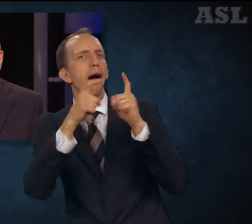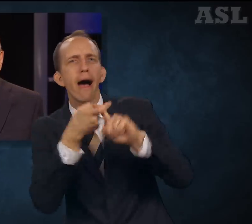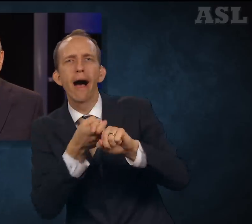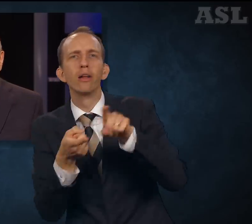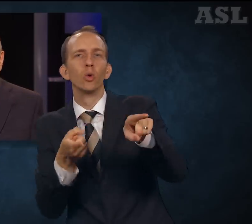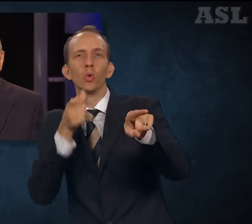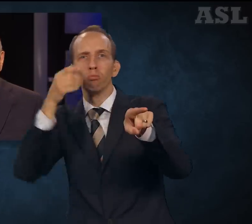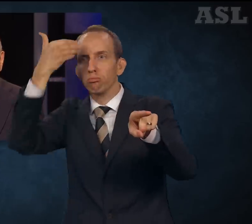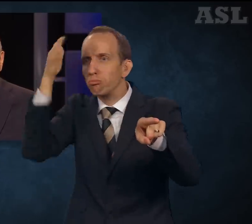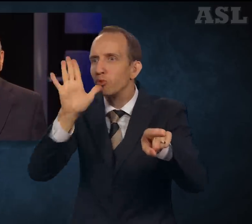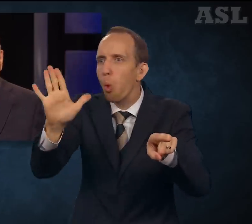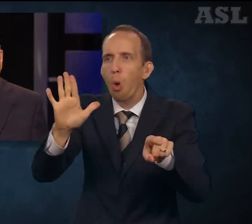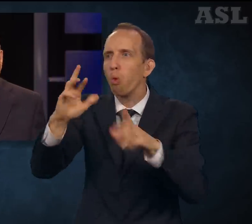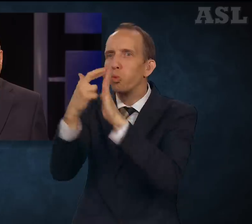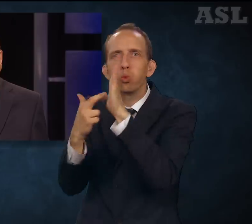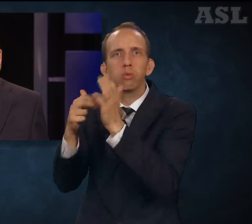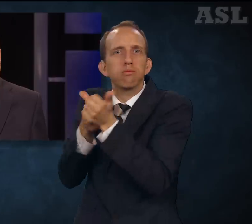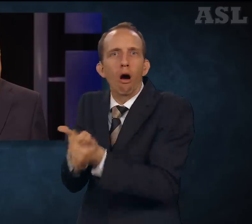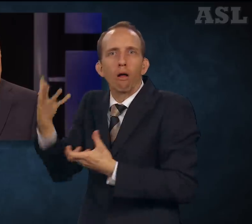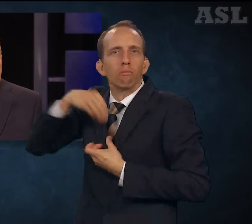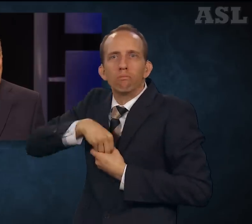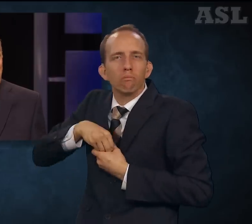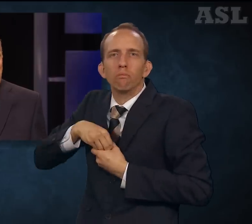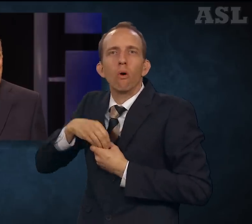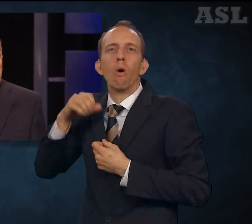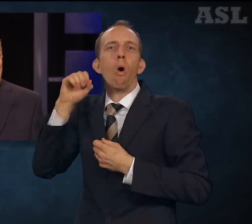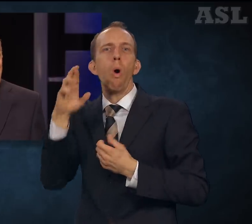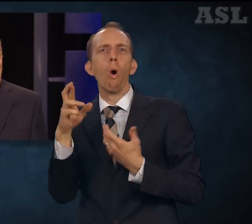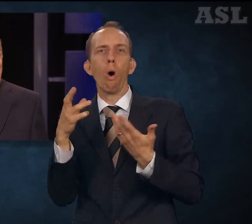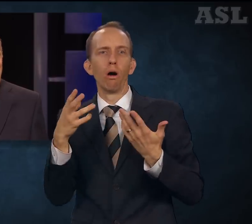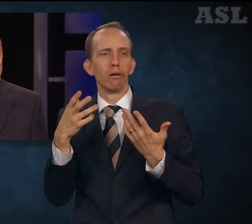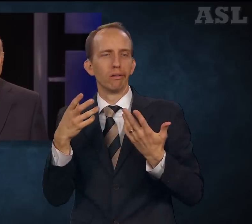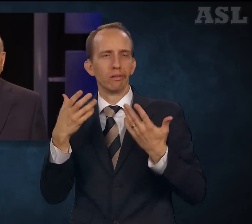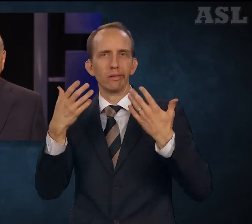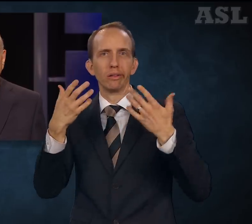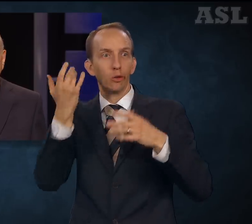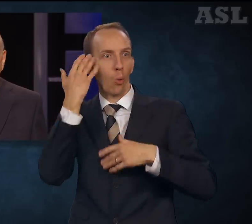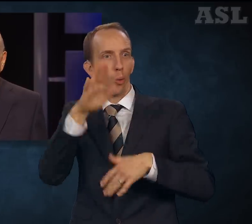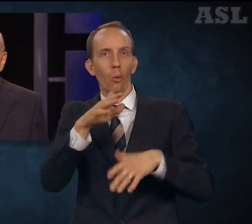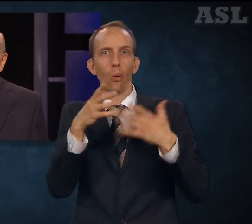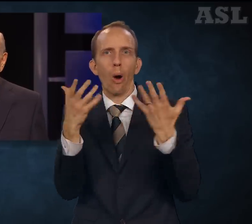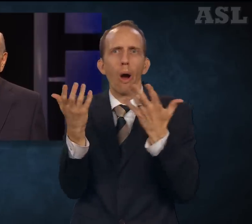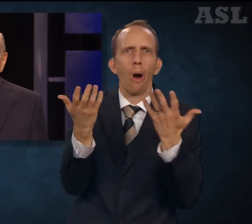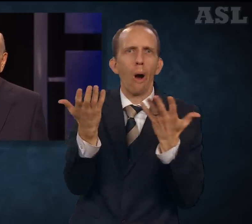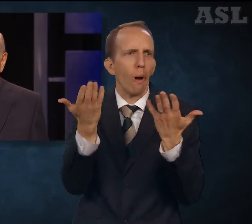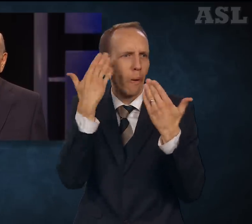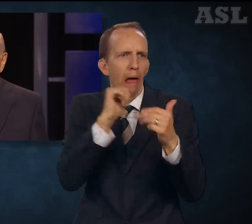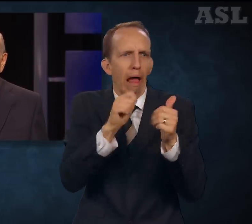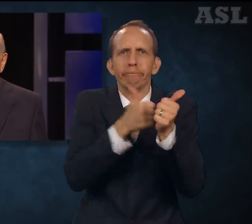FRIEND WHO MAY NOT KNOW YOUR STANDARDS OR WHO MAY NOT LIVE